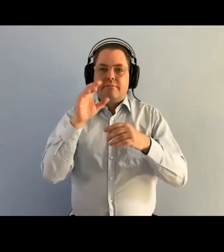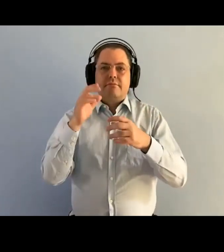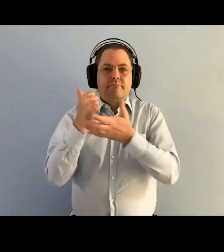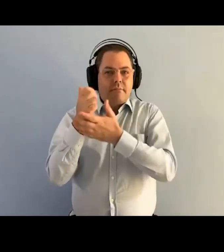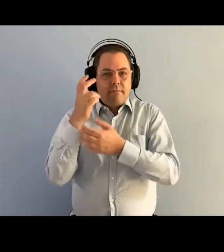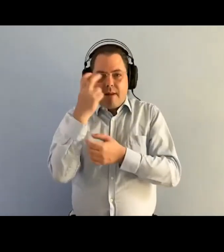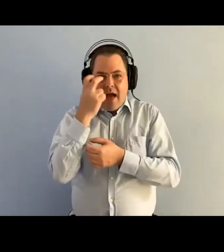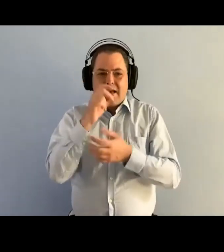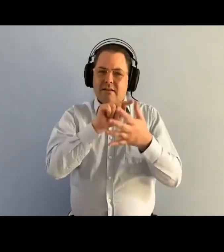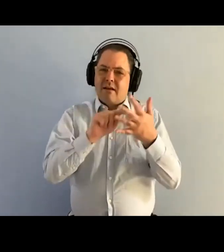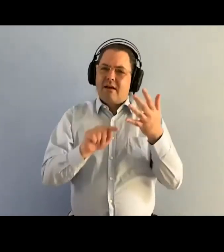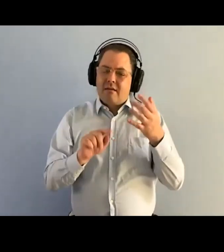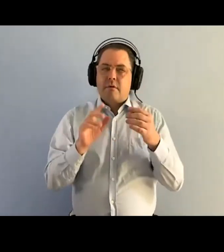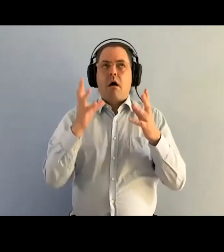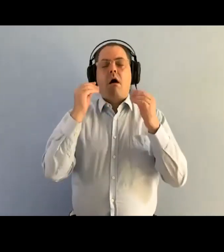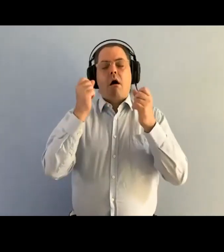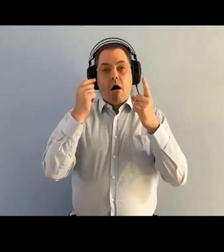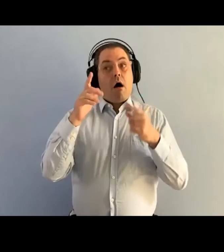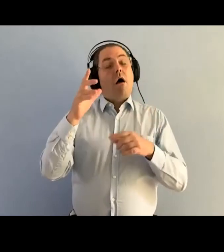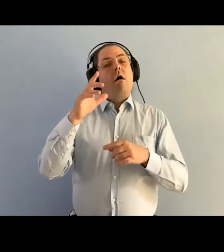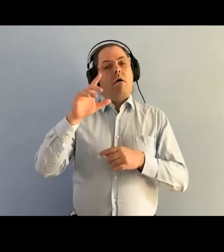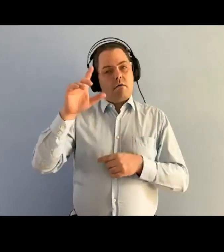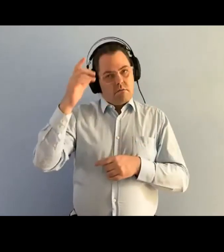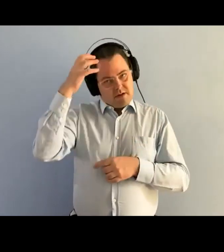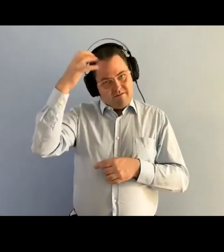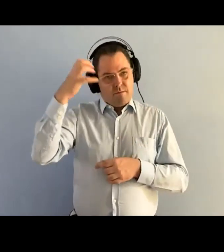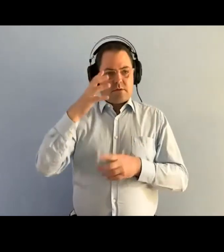We have developed into graphics, sign language messages